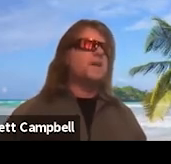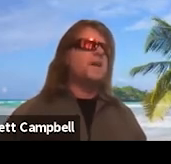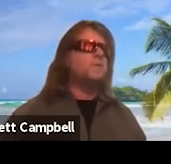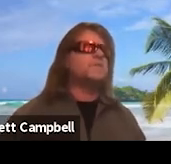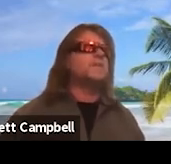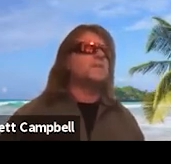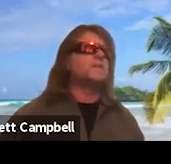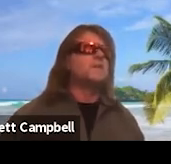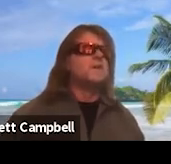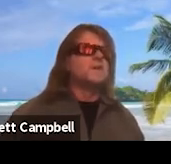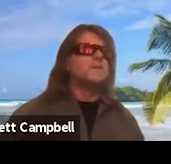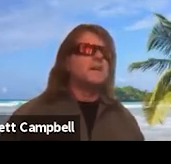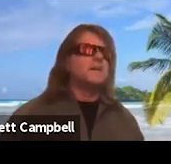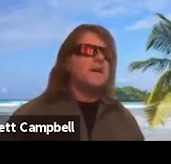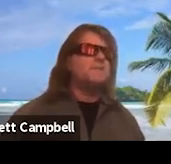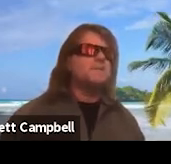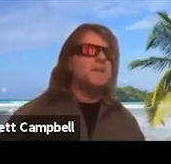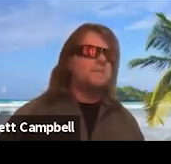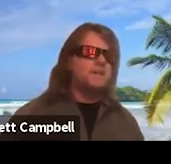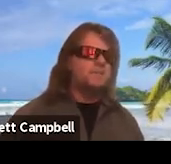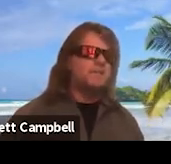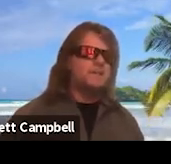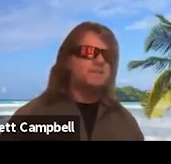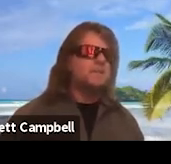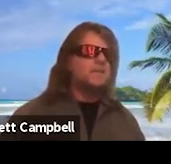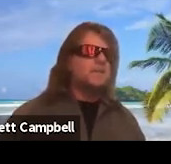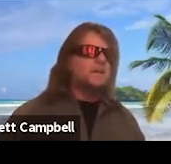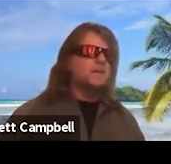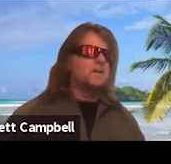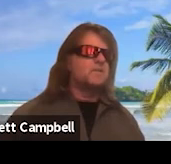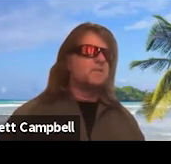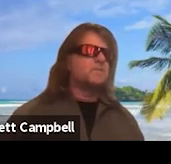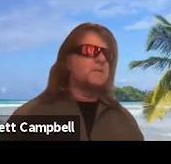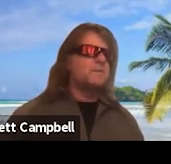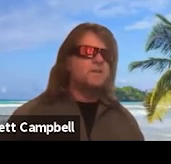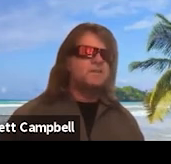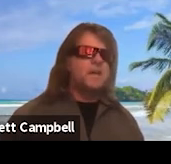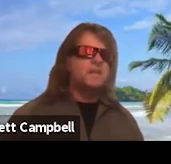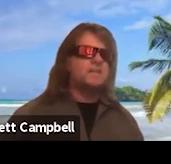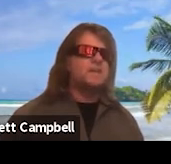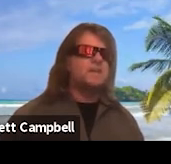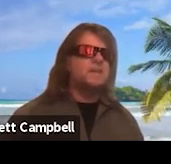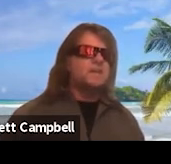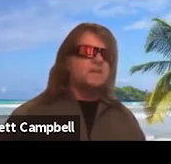but I have one scenario that happens time and time again. When my spouse, Kathy and I,